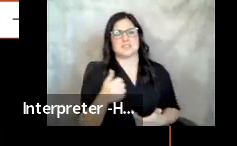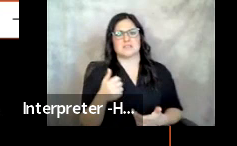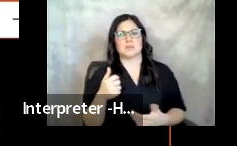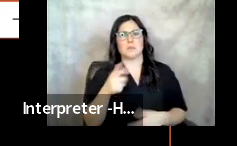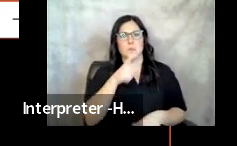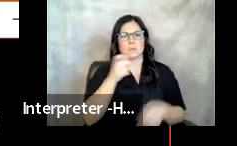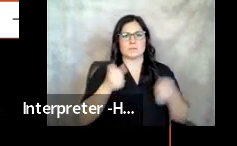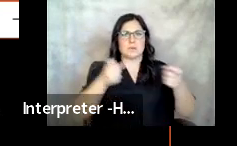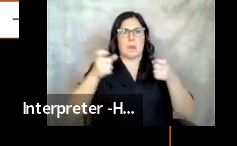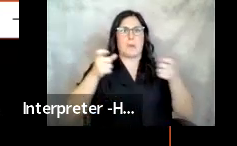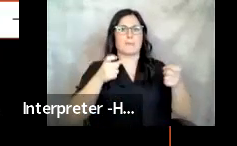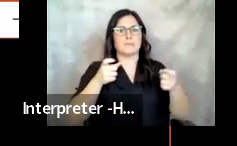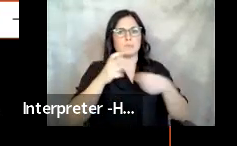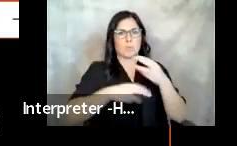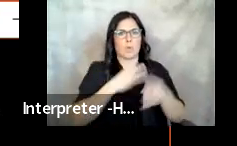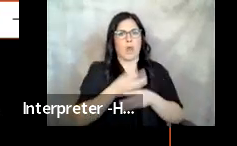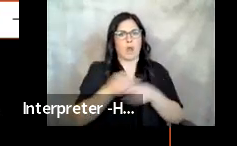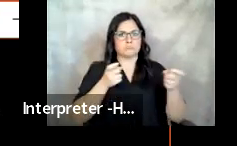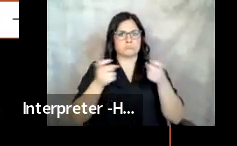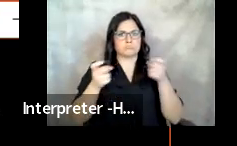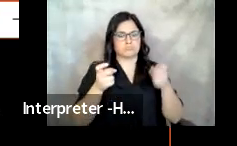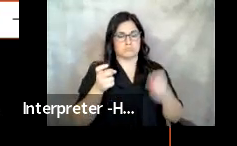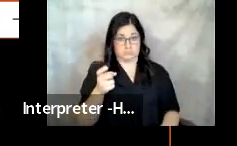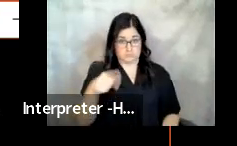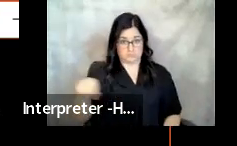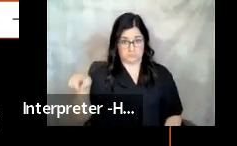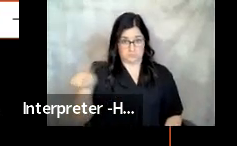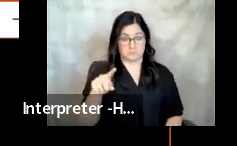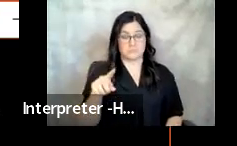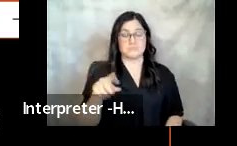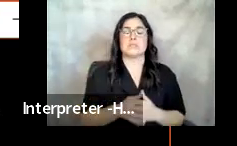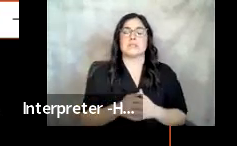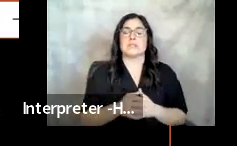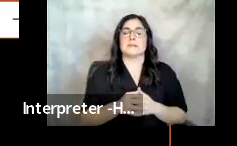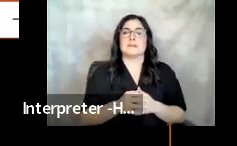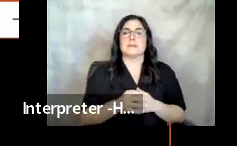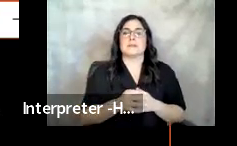Who said this? Who wrote this in this bestselling book called Winning of the West of 1889?